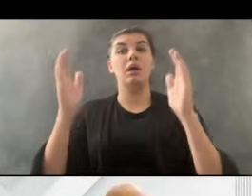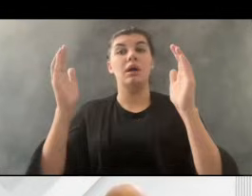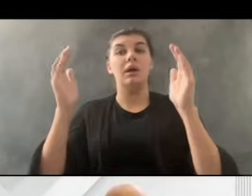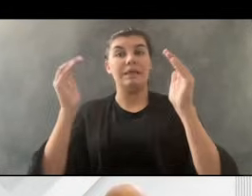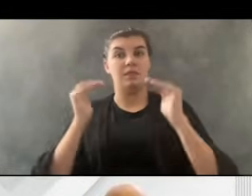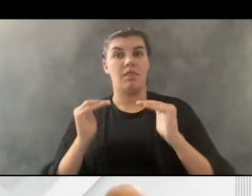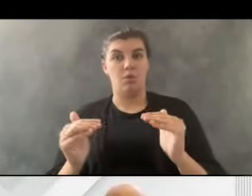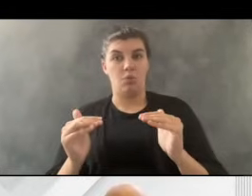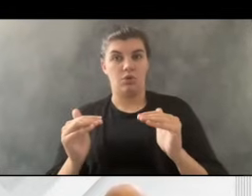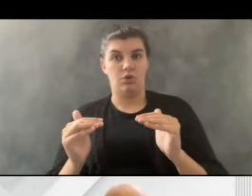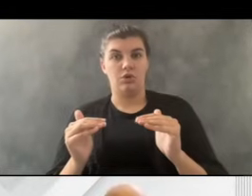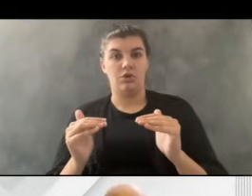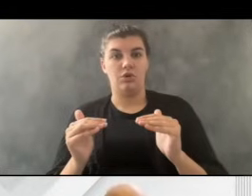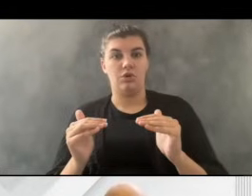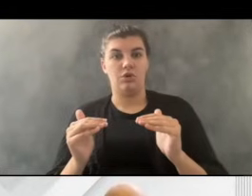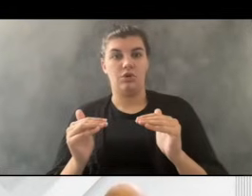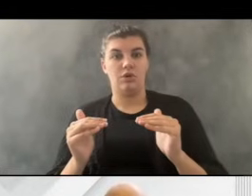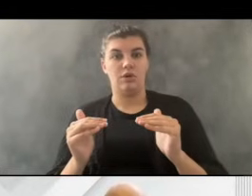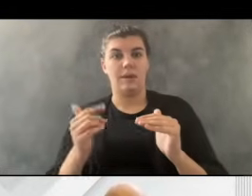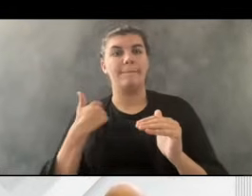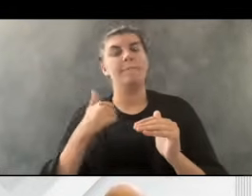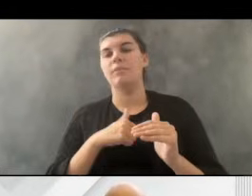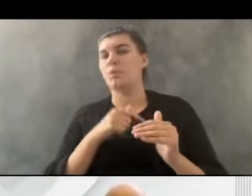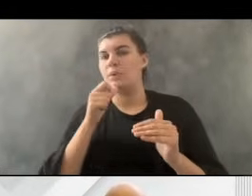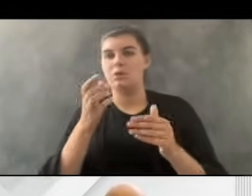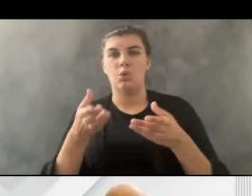and we don't allow an obstructed reach